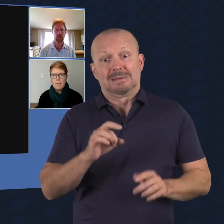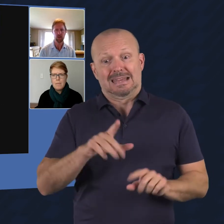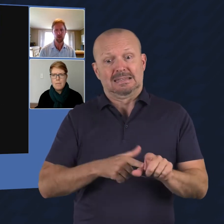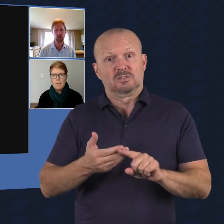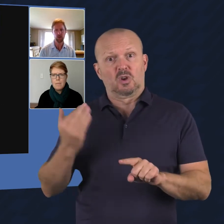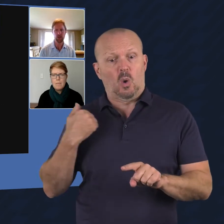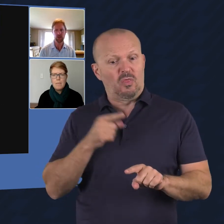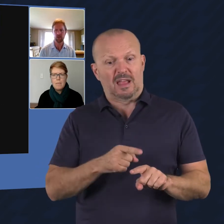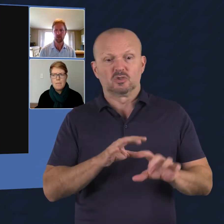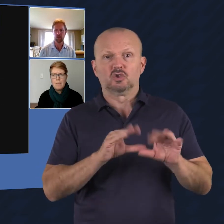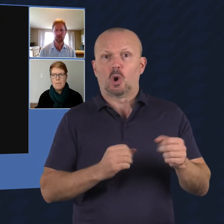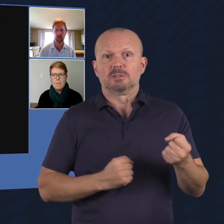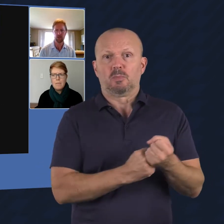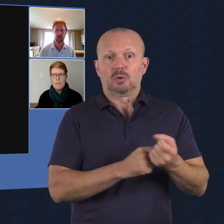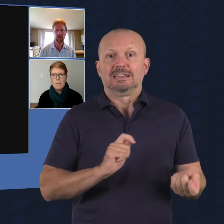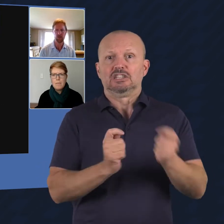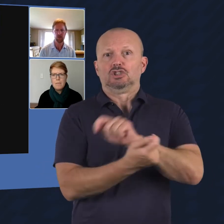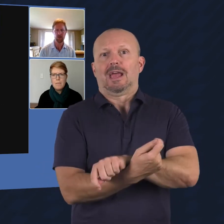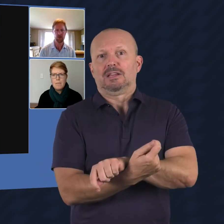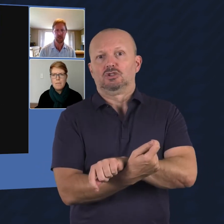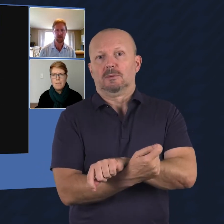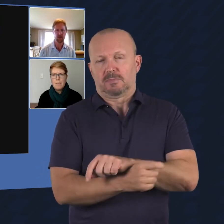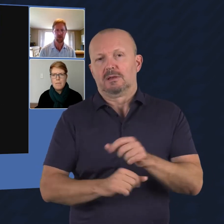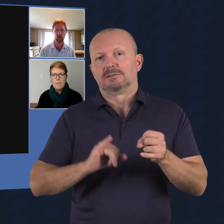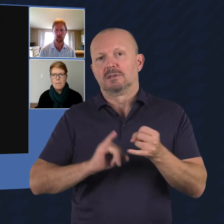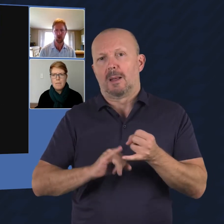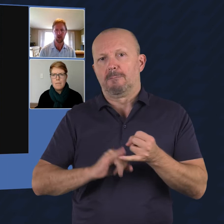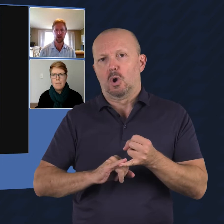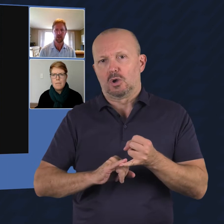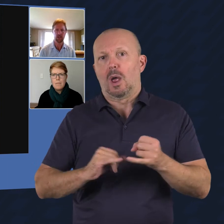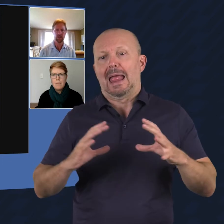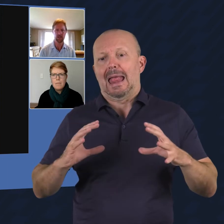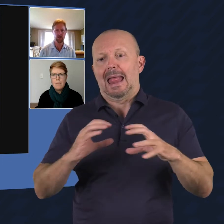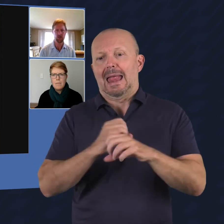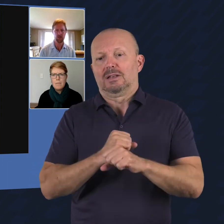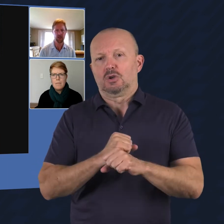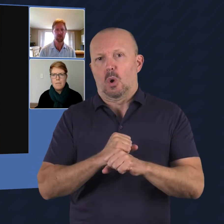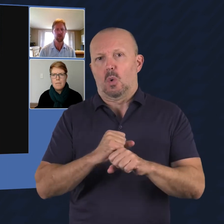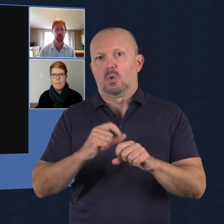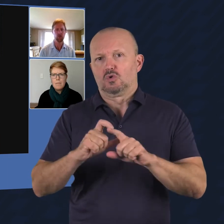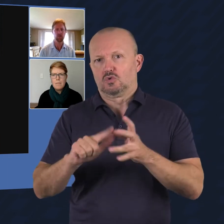Luke switched to using Steinberg Nuendo DAW as a central creative tool.